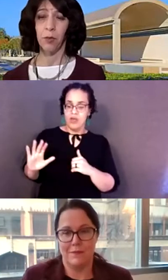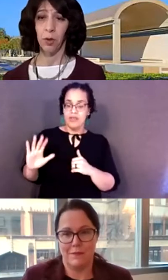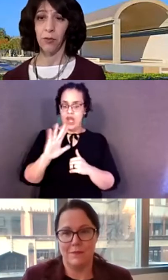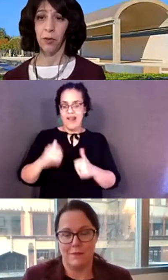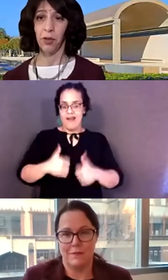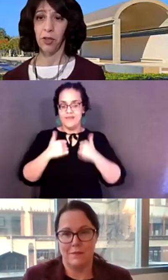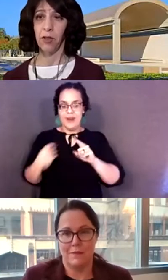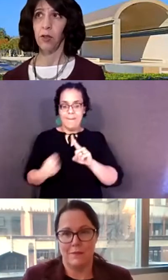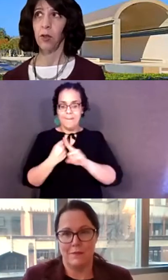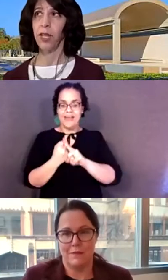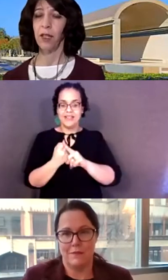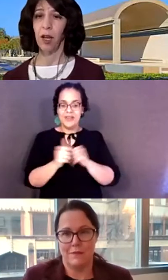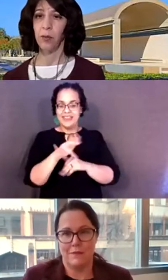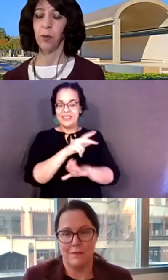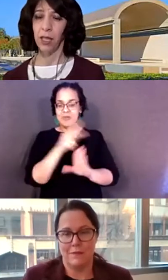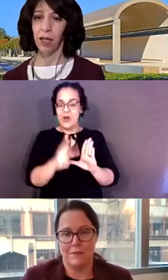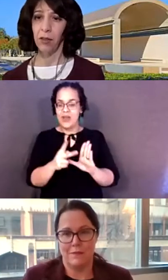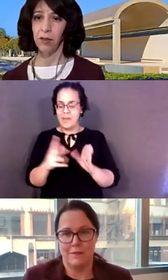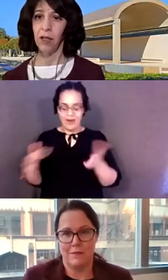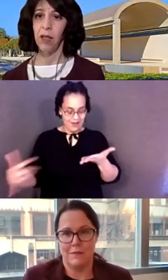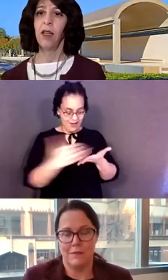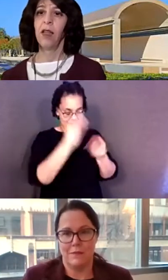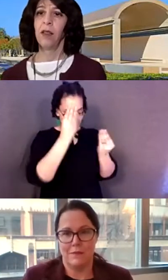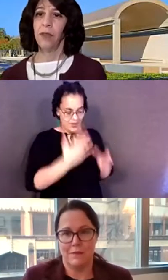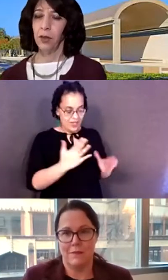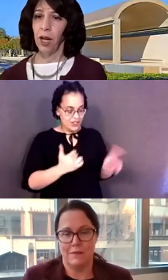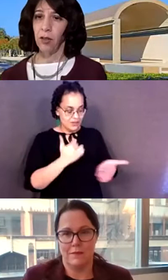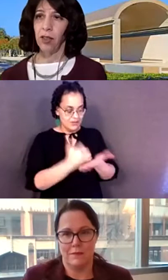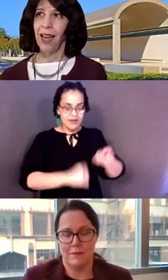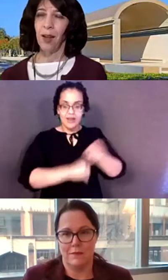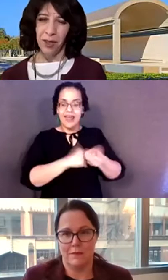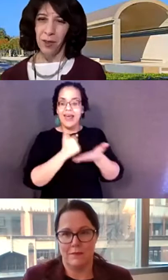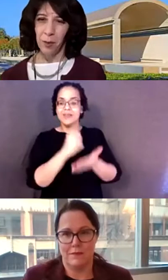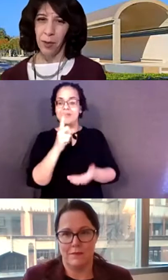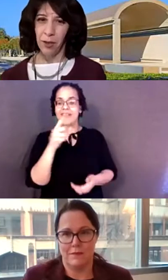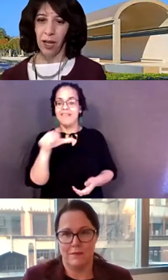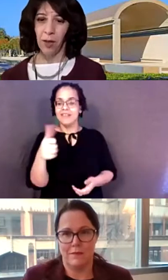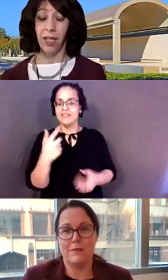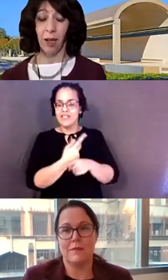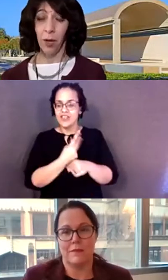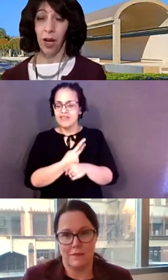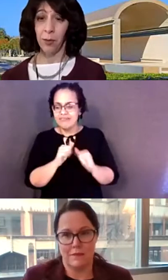more information so that we can help somebody else figure out, how do I do